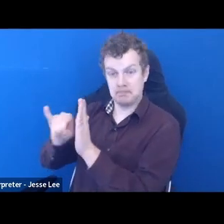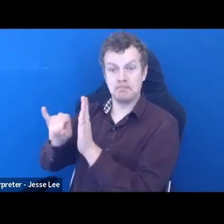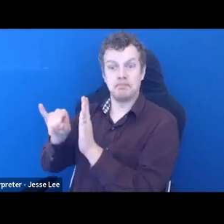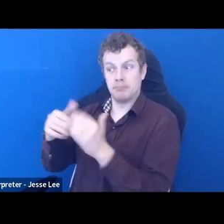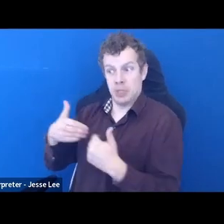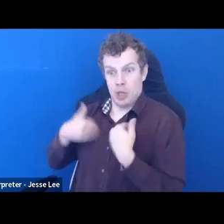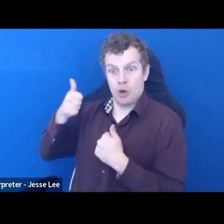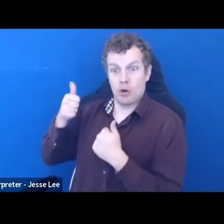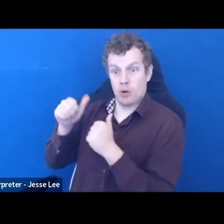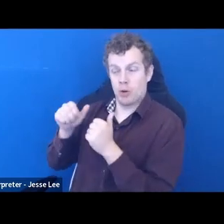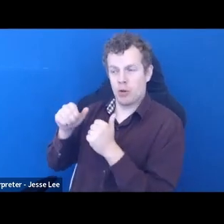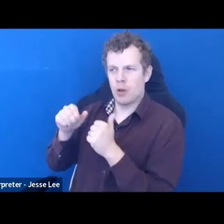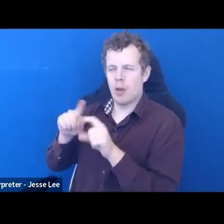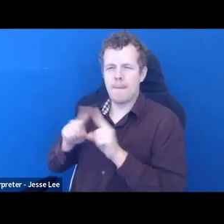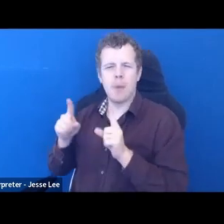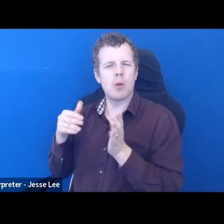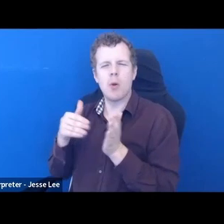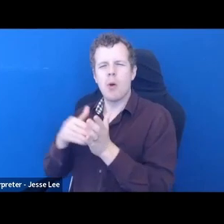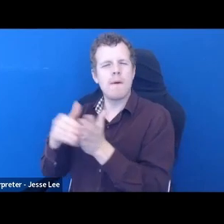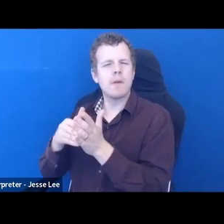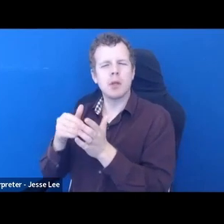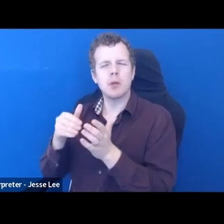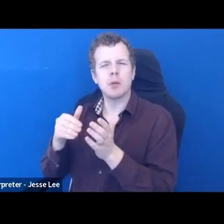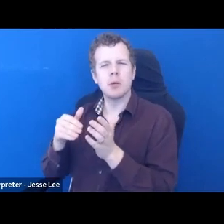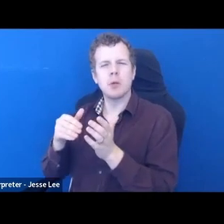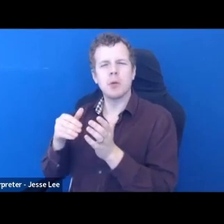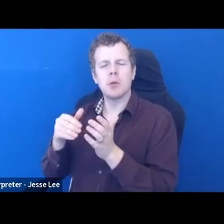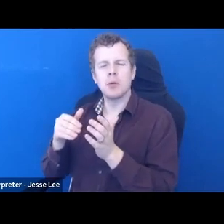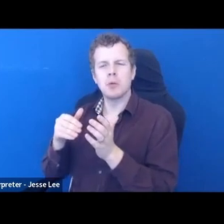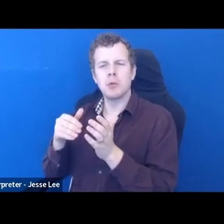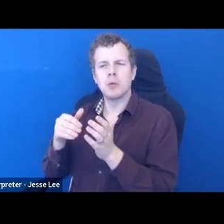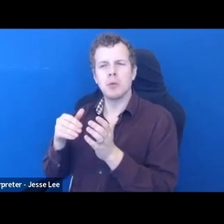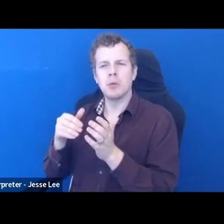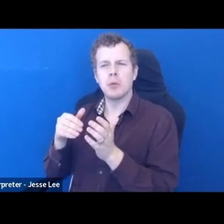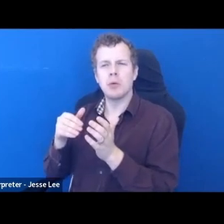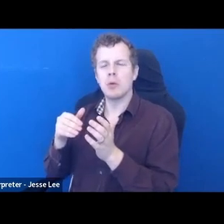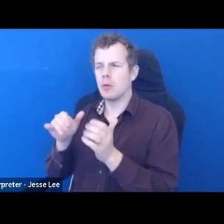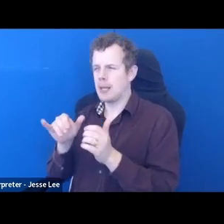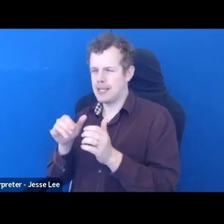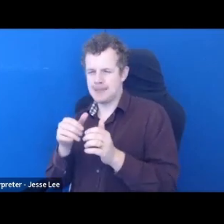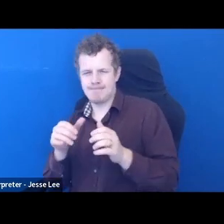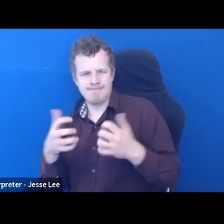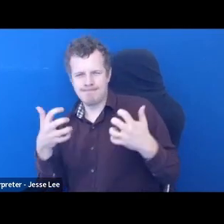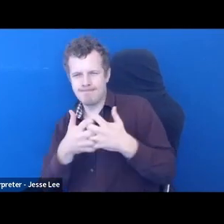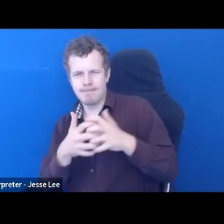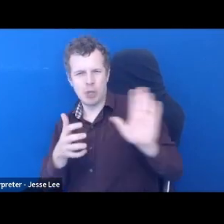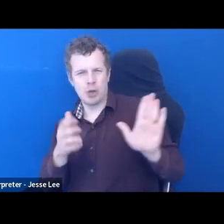But we don't often hit that six month EHDI benchmark of intervening early